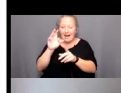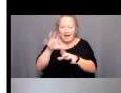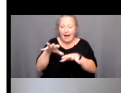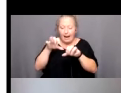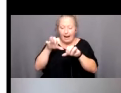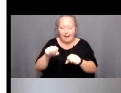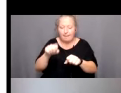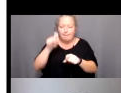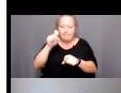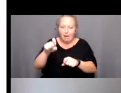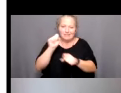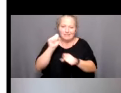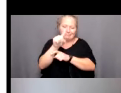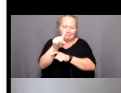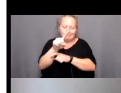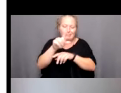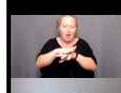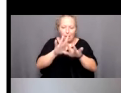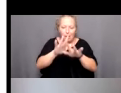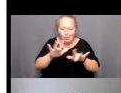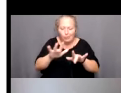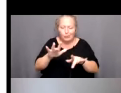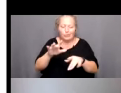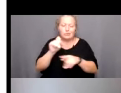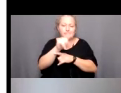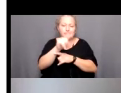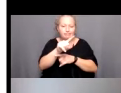to the workers compensation information system or wcis.